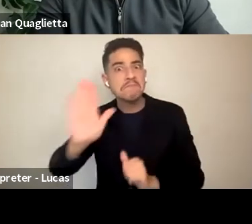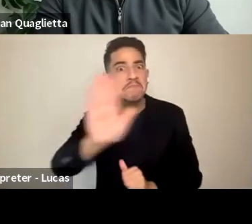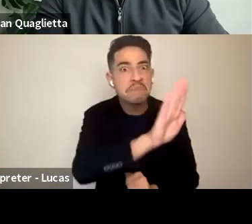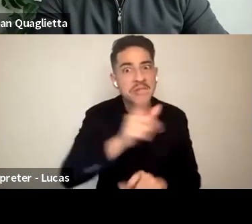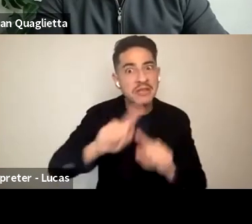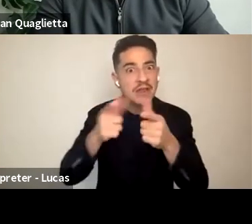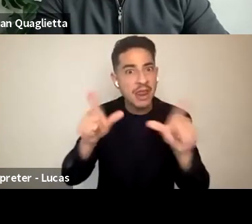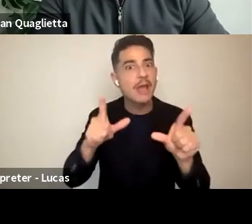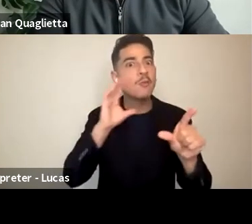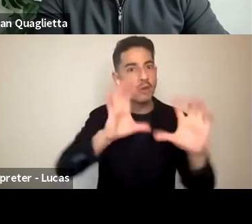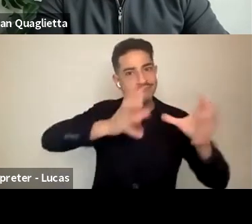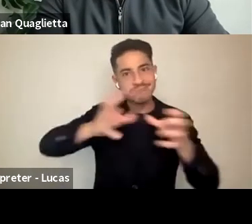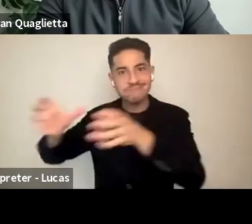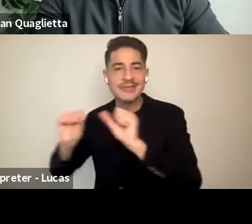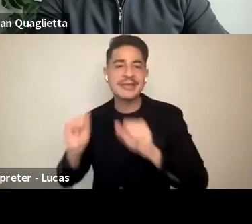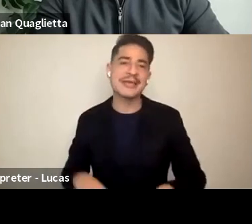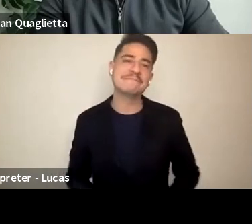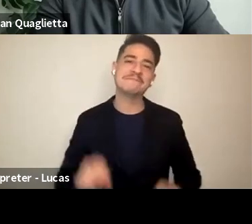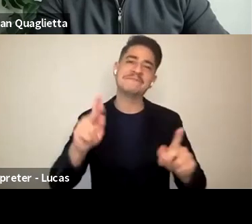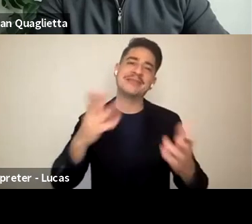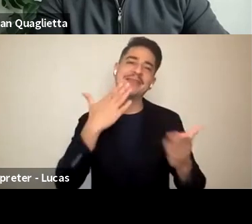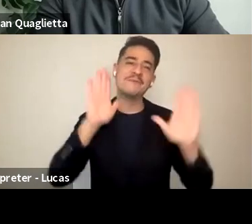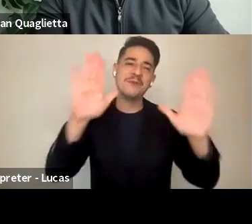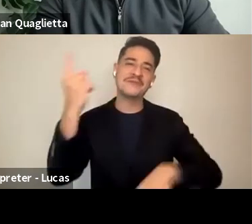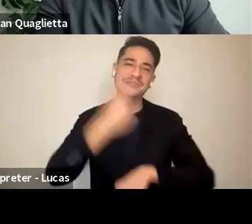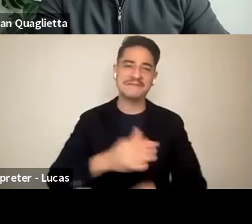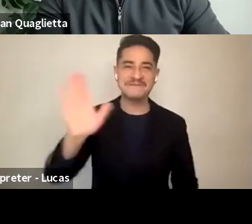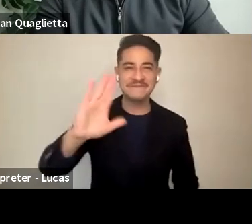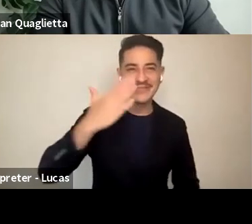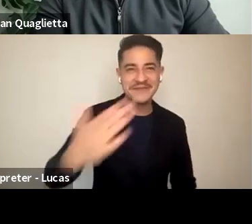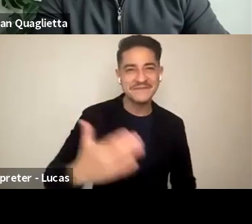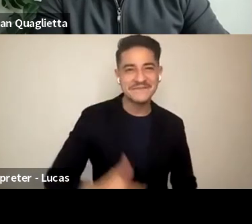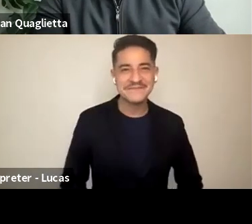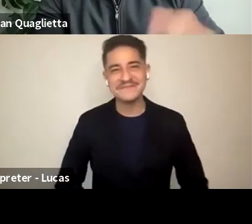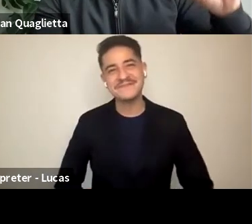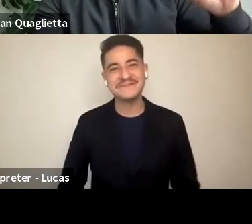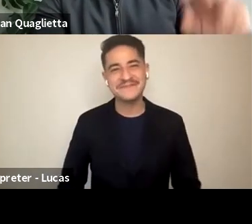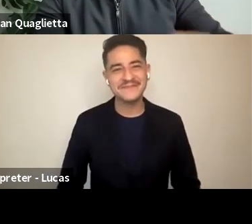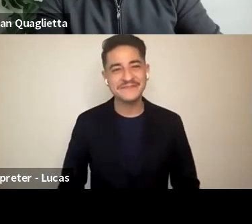And with that, I will bid you all a wonderful day. Thank you. Awesome. Thank you. Take care. Bye.